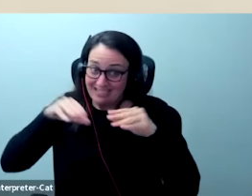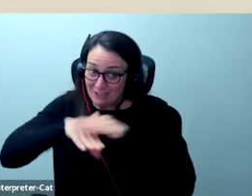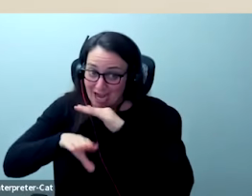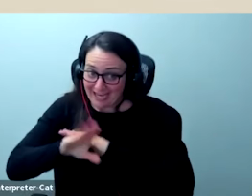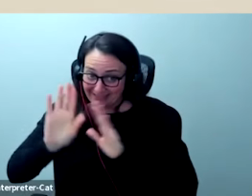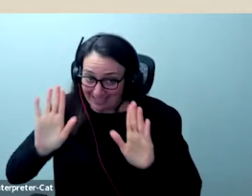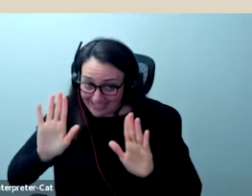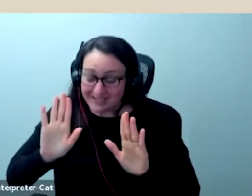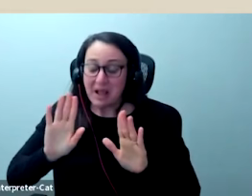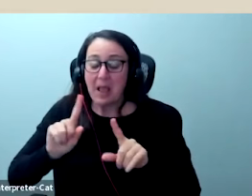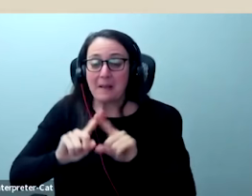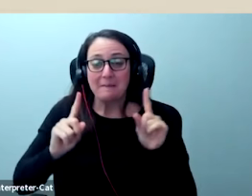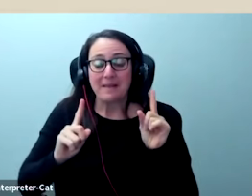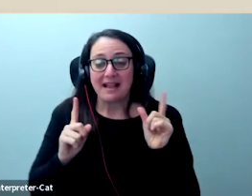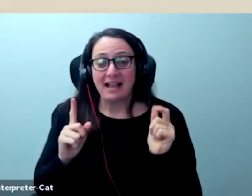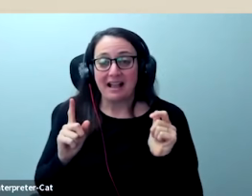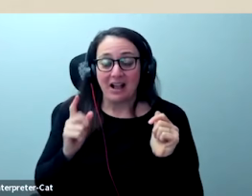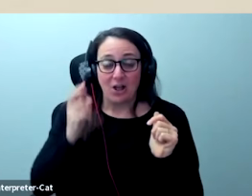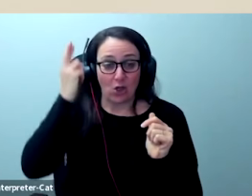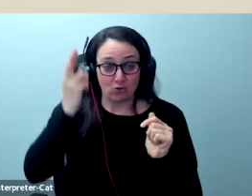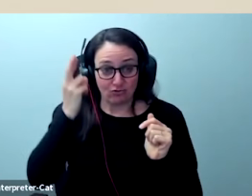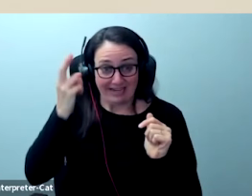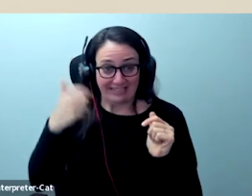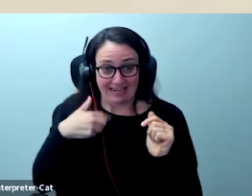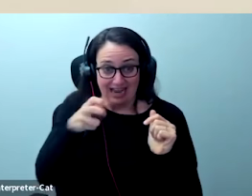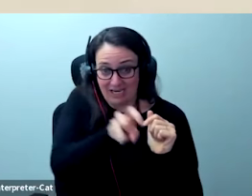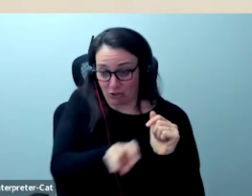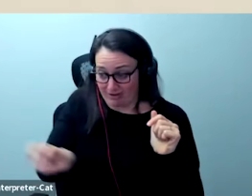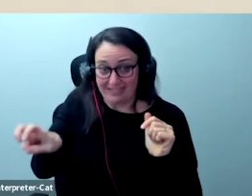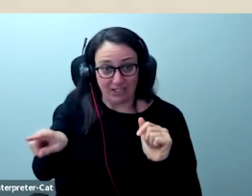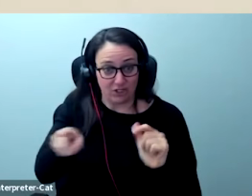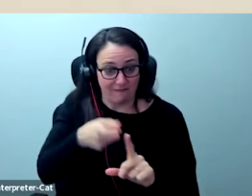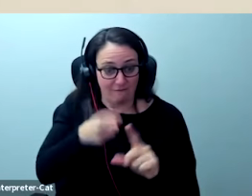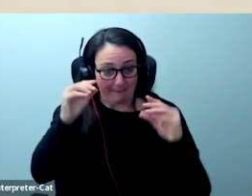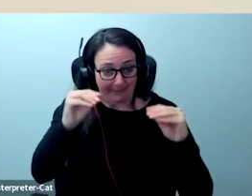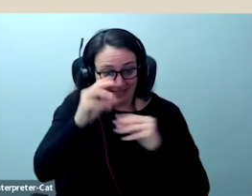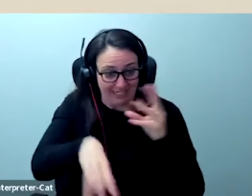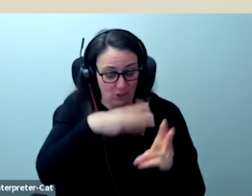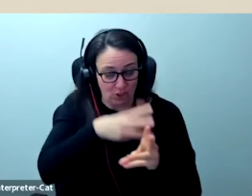but the reason why I was able to make the transition from the teaching world into the corporate world